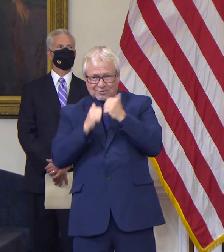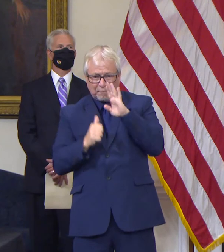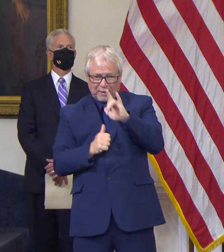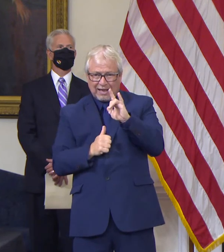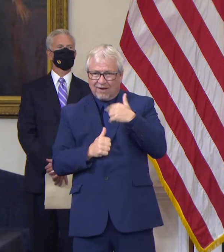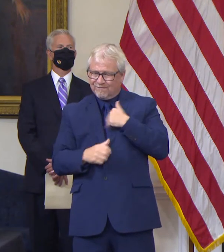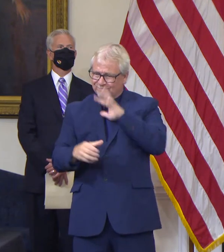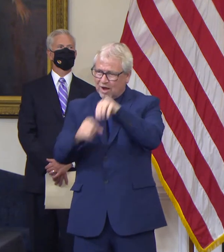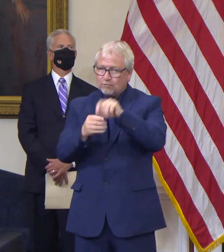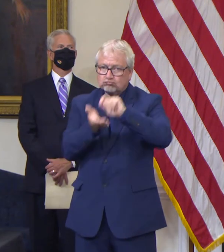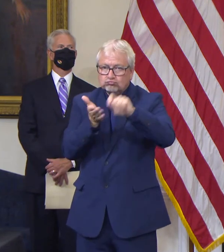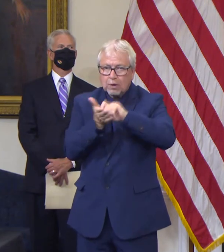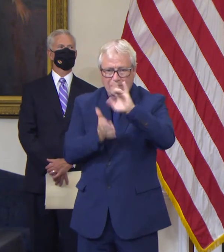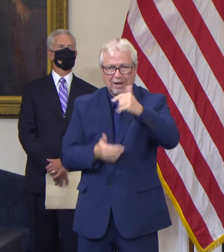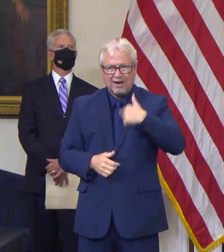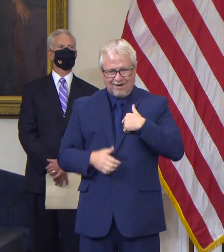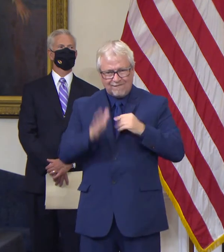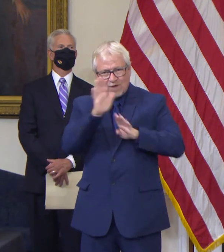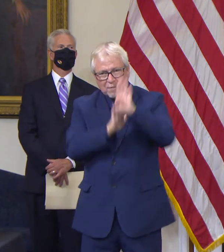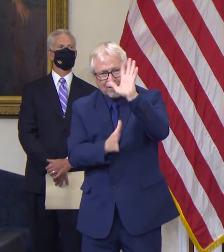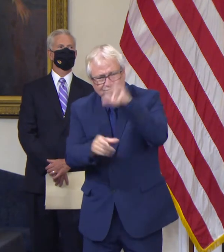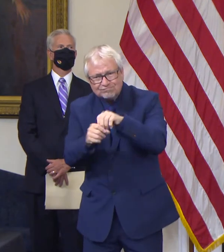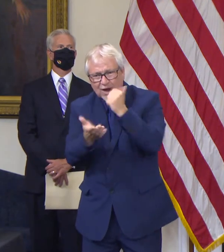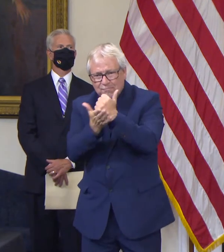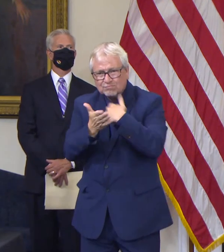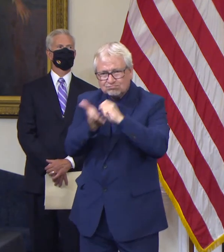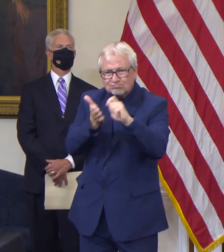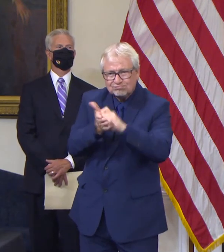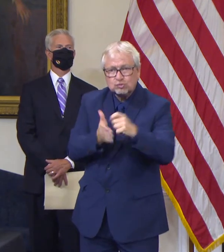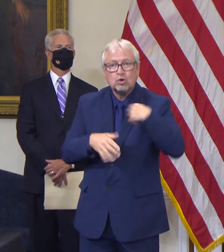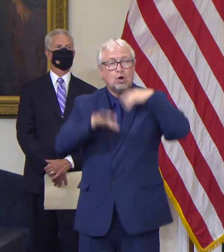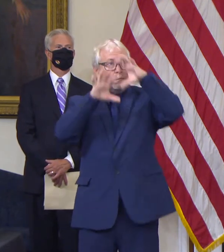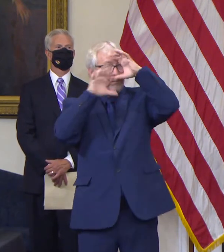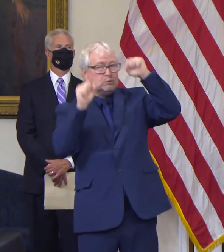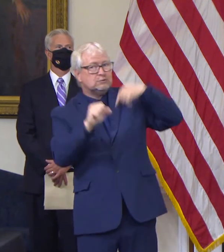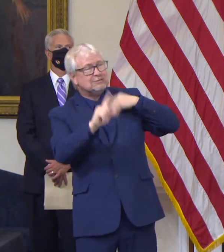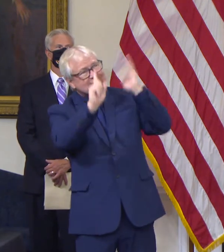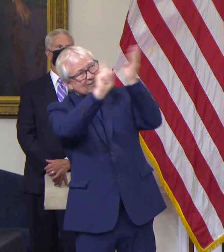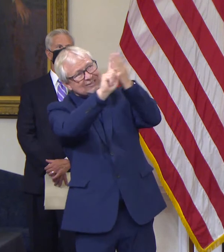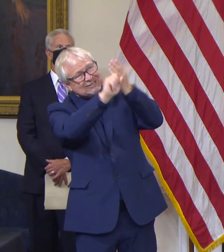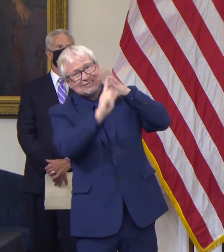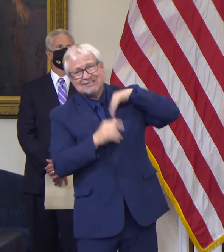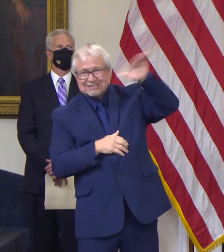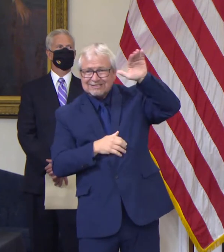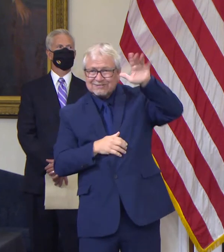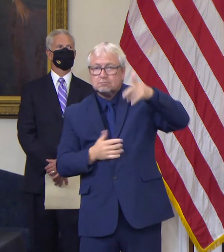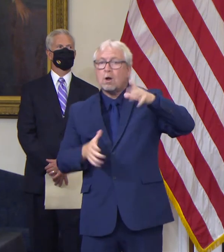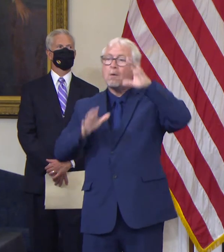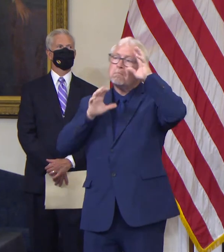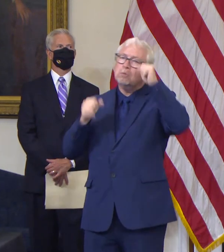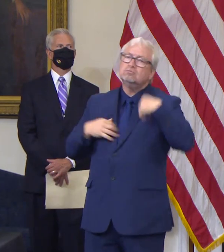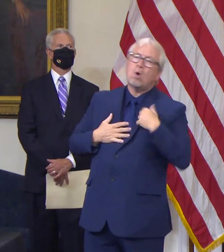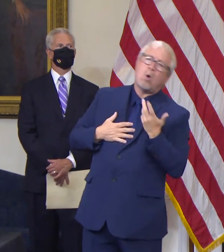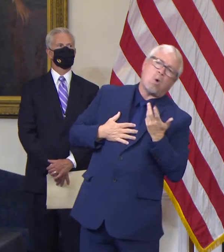than 2 years. We passed it overwhelmingly in the Senate. an infrastructure bill which I've been working on for more We got the President on board with it.